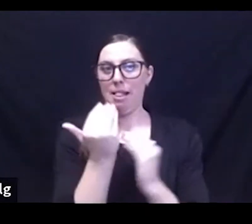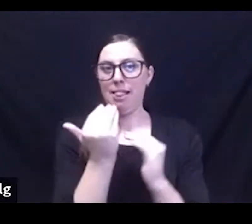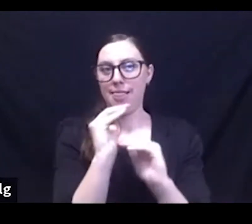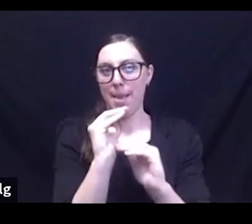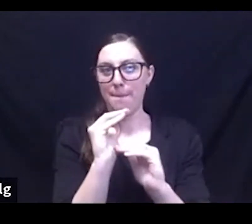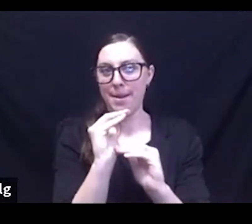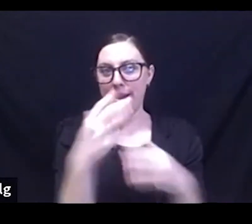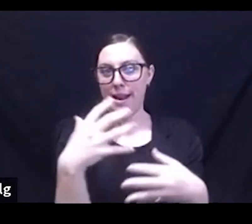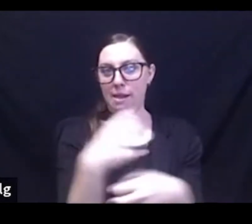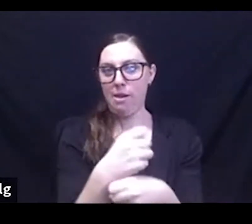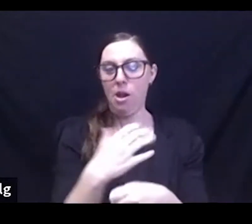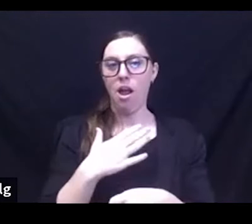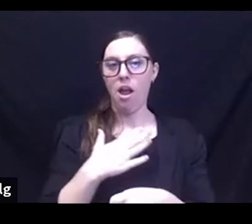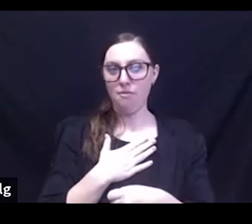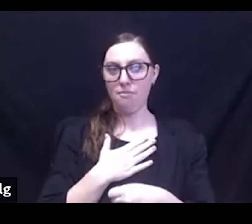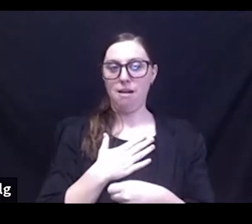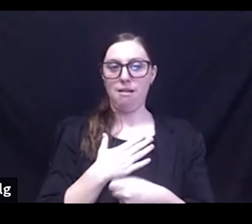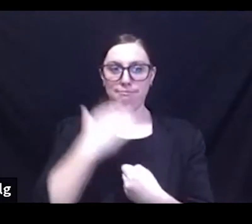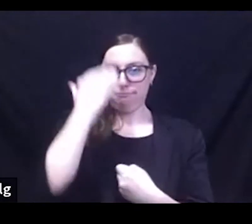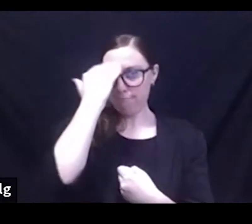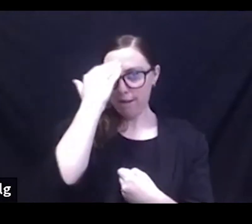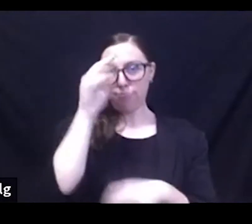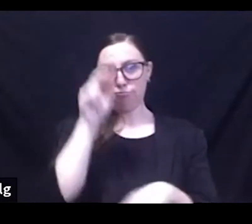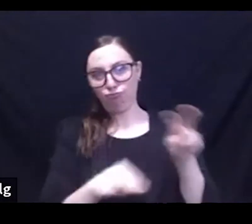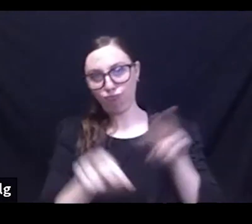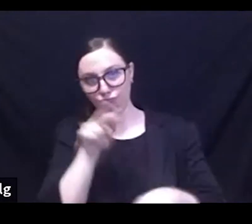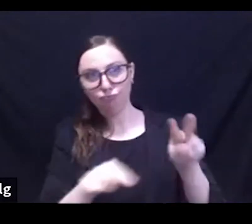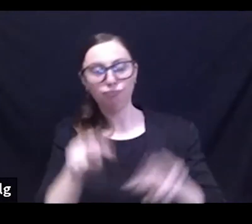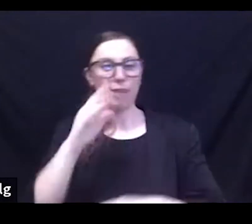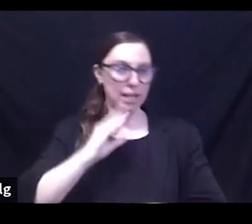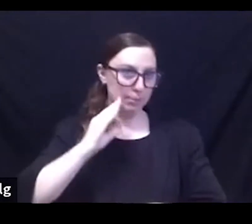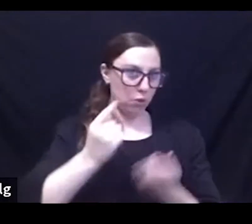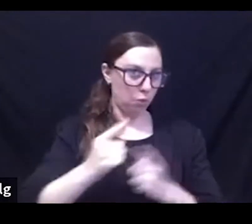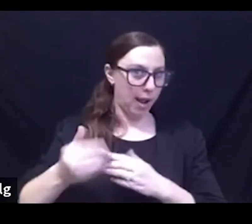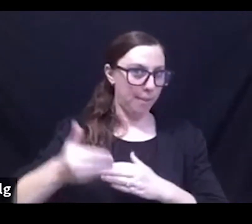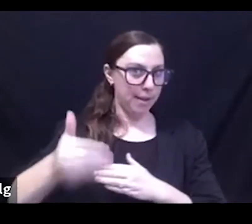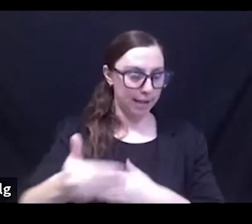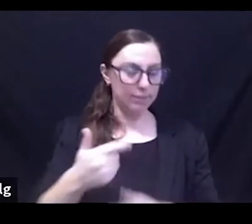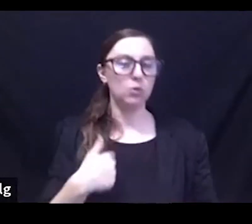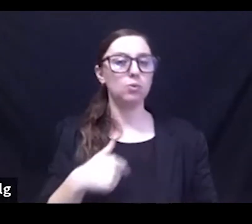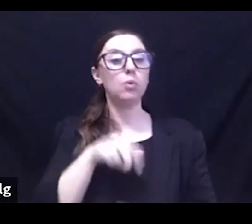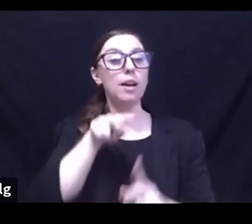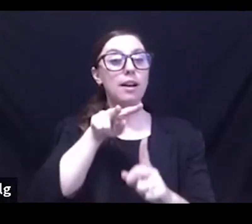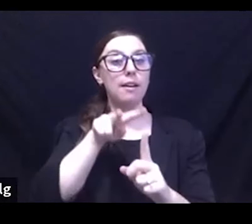my recollection and observations and experiences of what happened next. So we filed a motion in